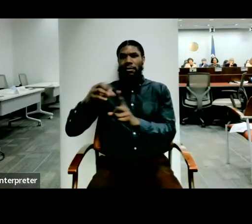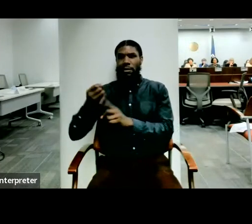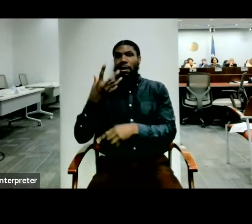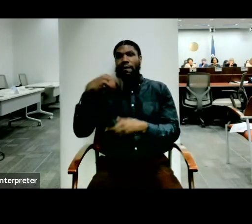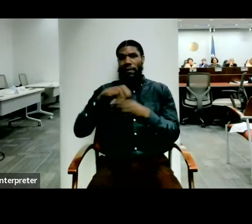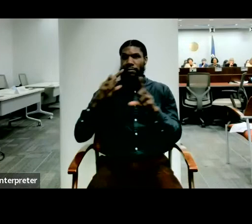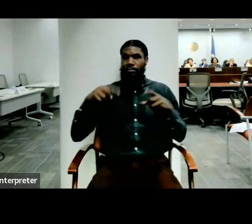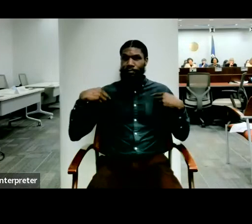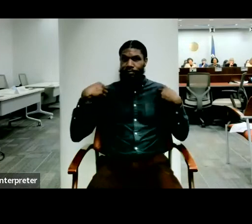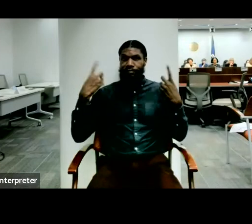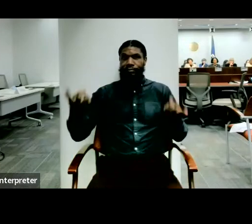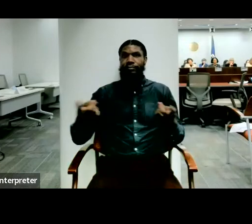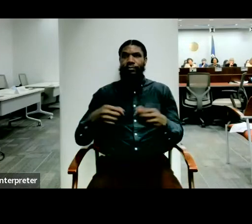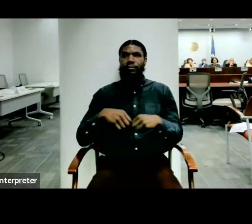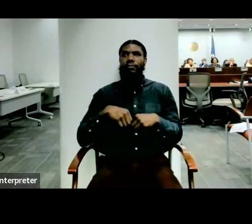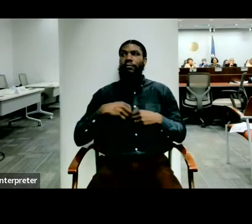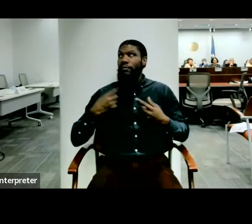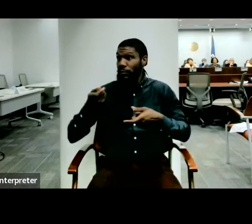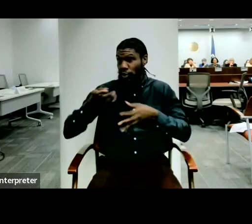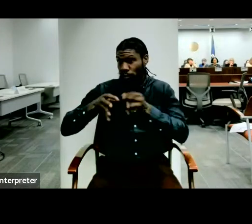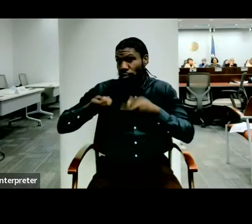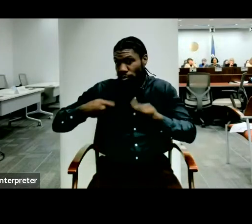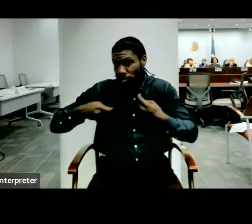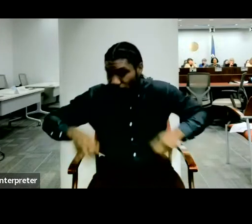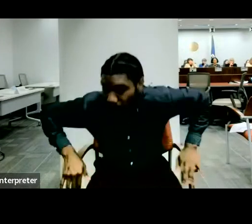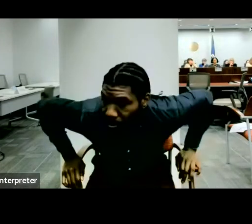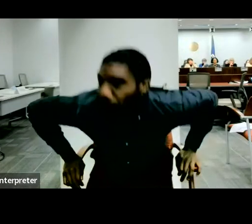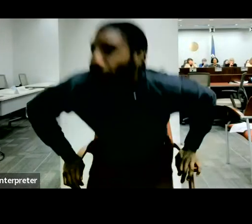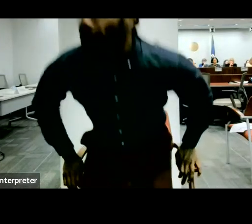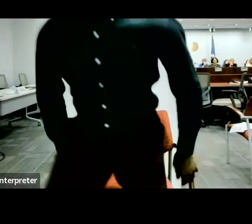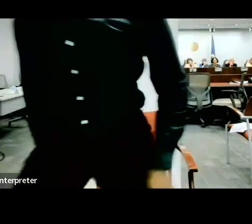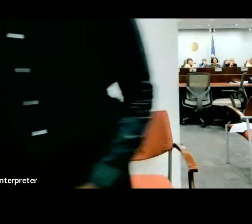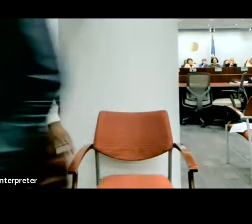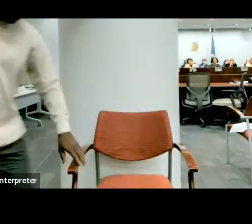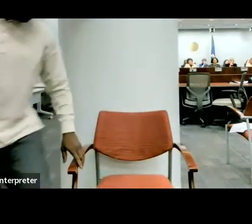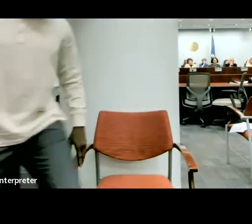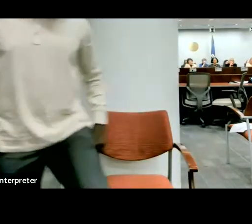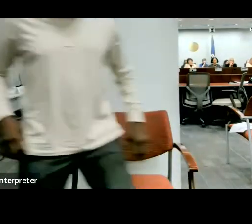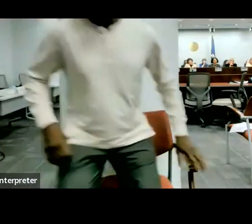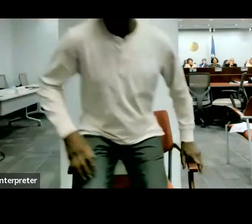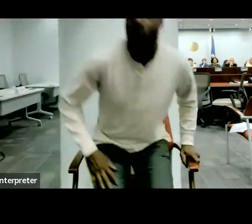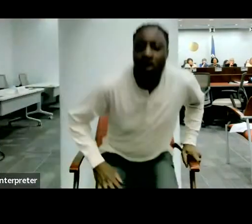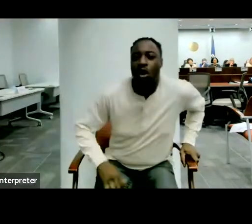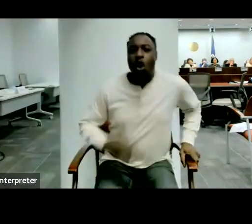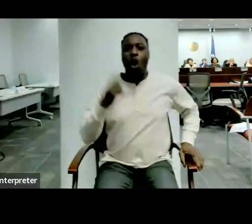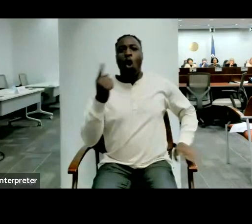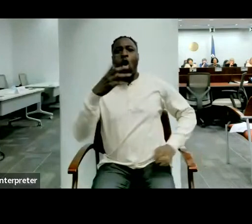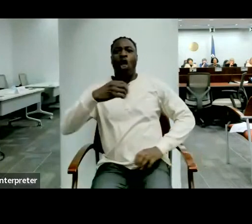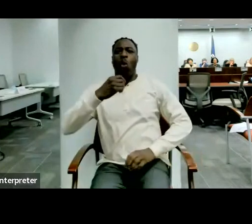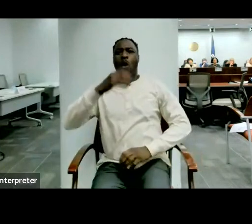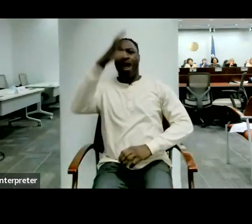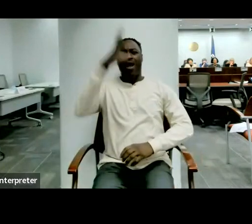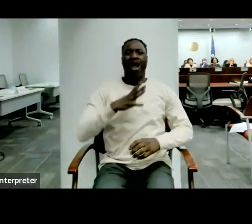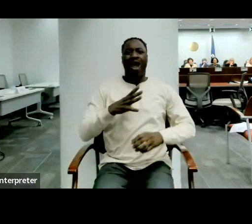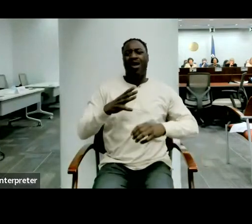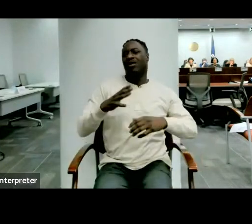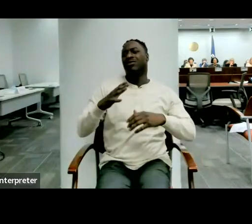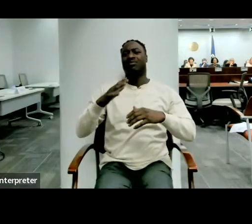The first, just send me white guys under 40. Pretty straight forward. This is a quote from